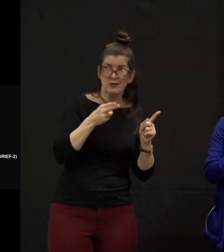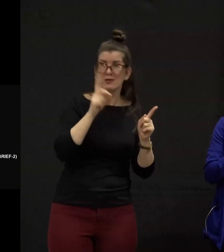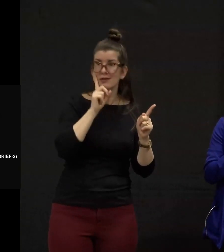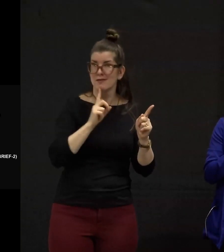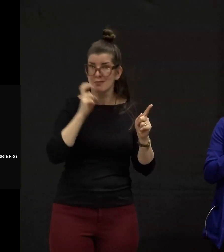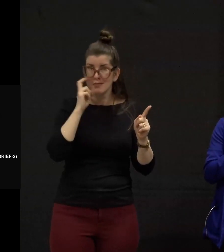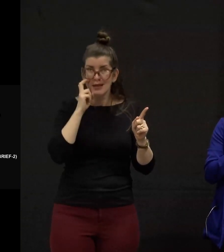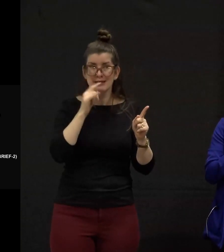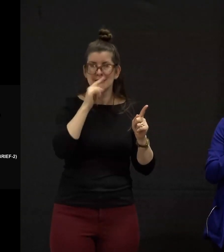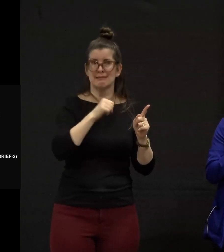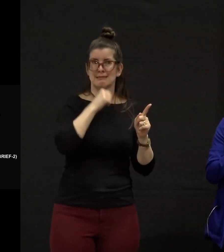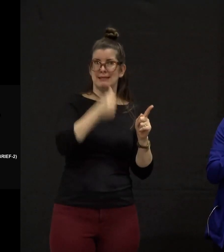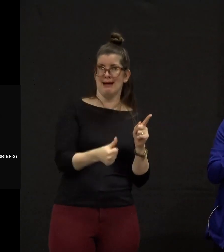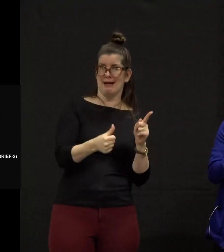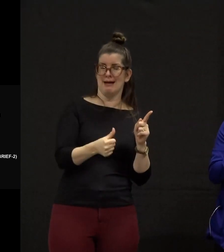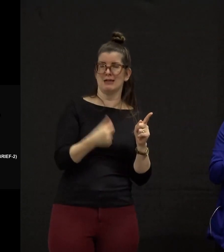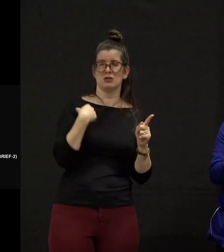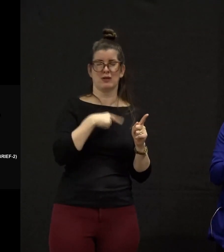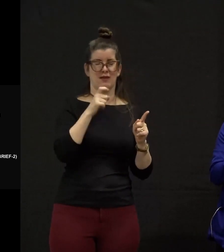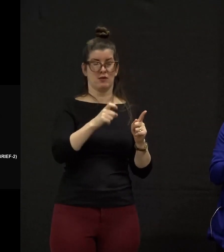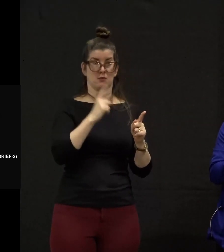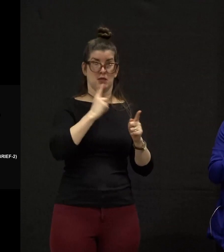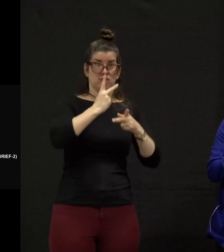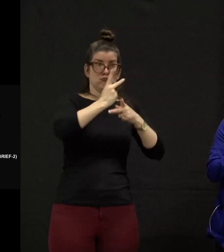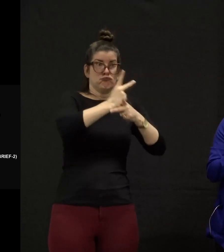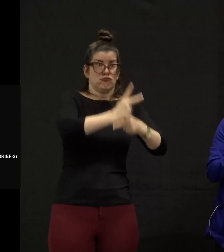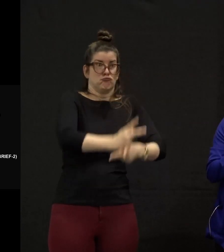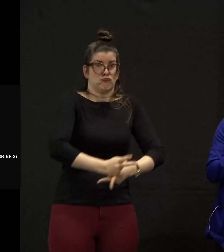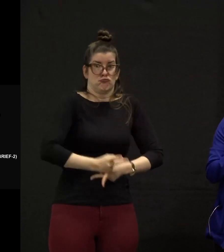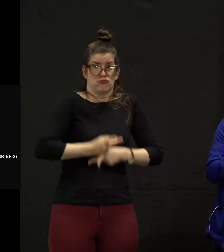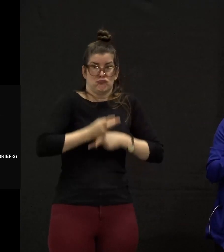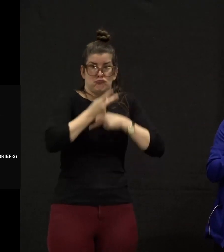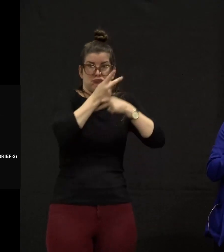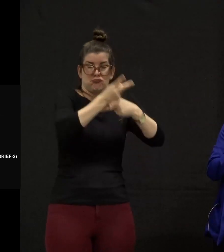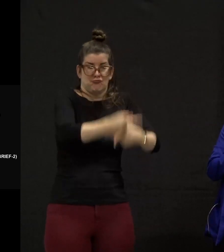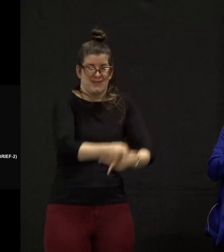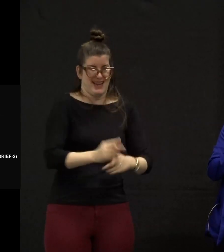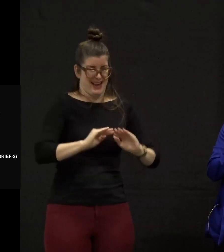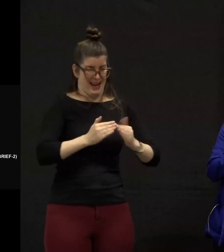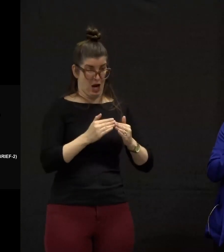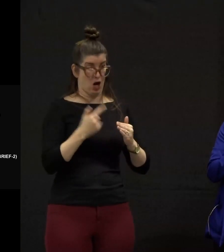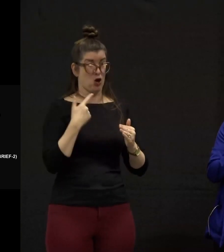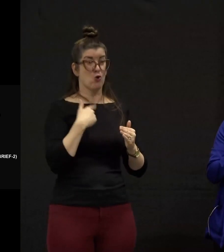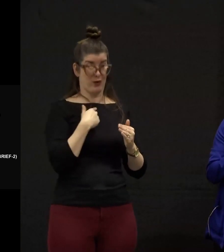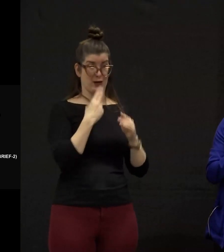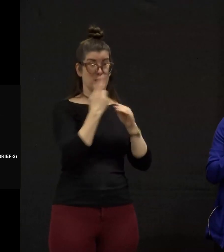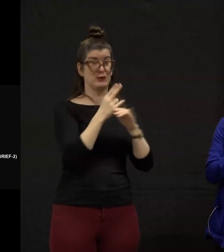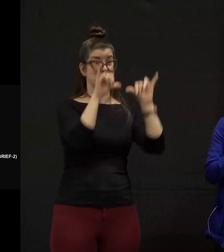So we are always extremely cautious how are we making sense of these results?